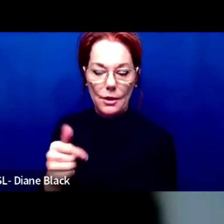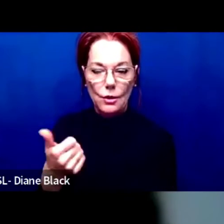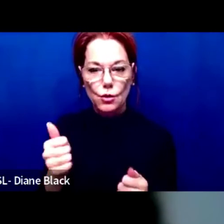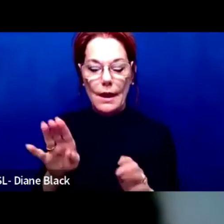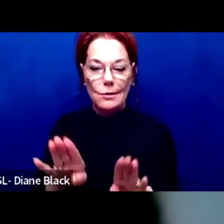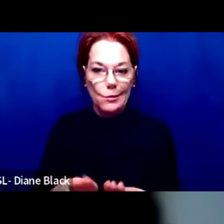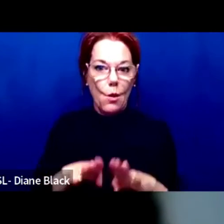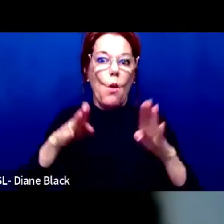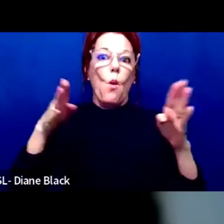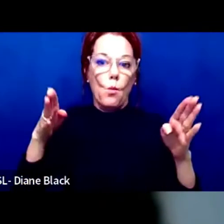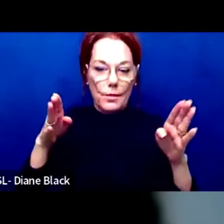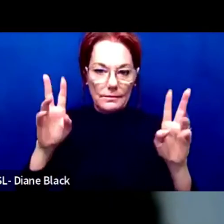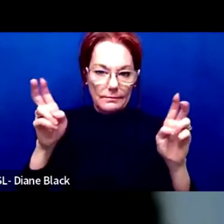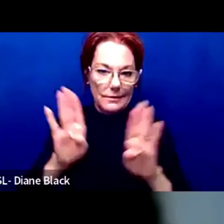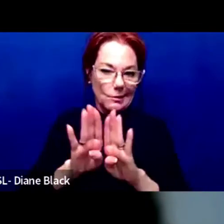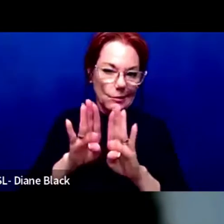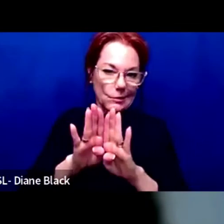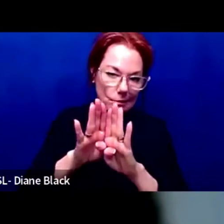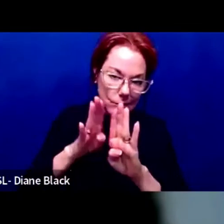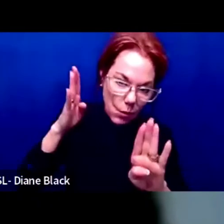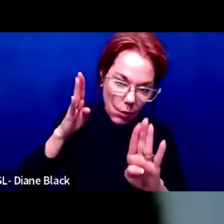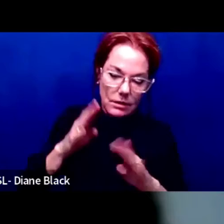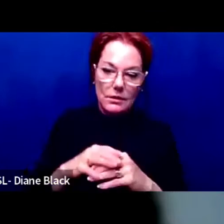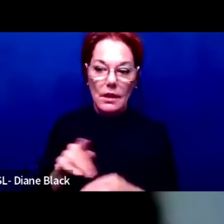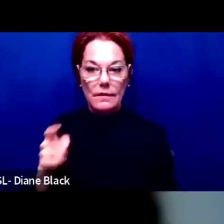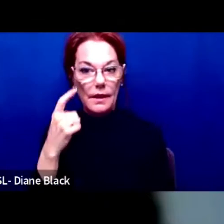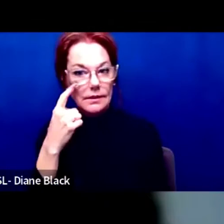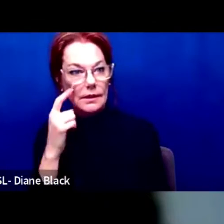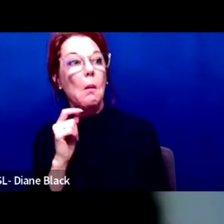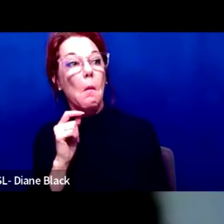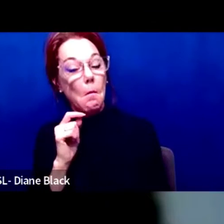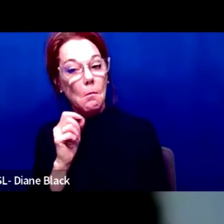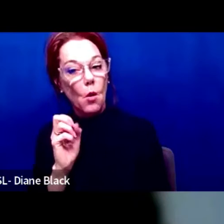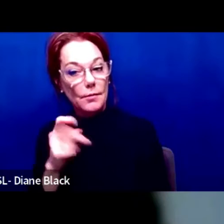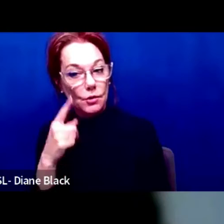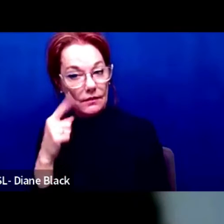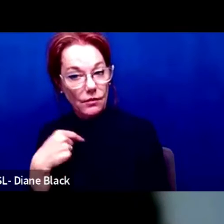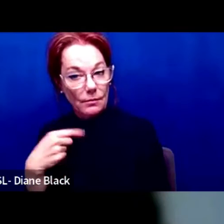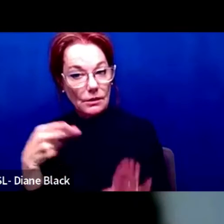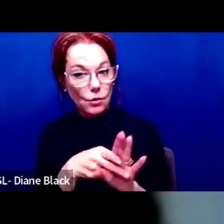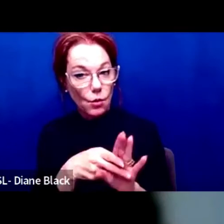so that they see, you know, okay, that's an opportunity for me to come to this. So those are